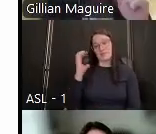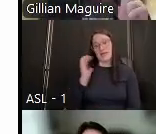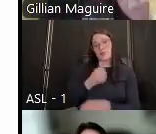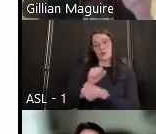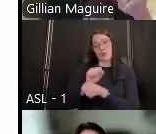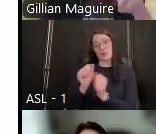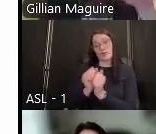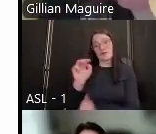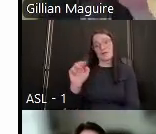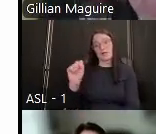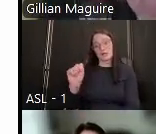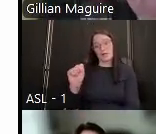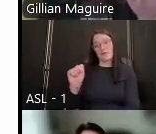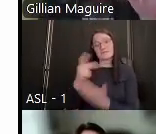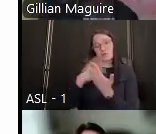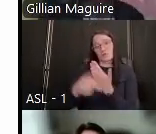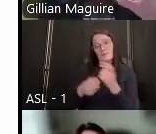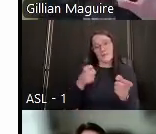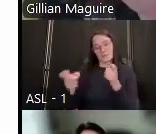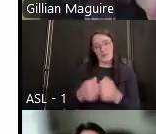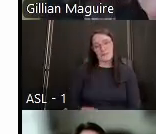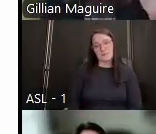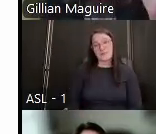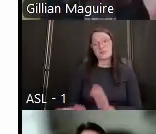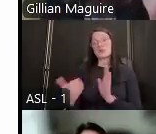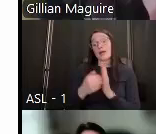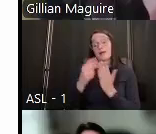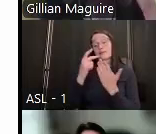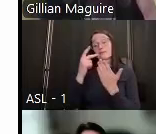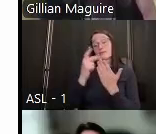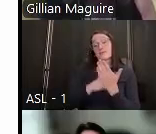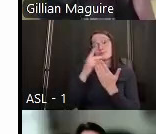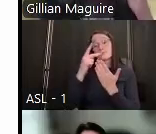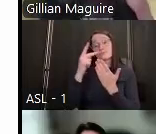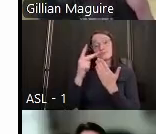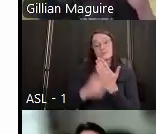the program again faces suppliers and this is where the matrixing is really helpful because